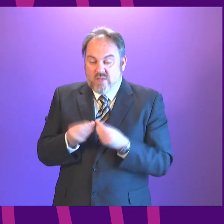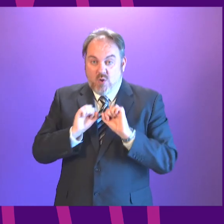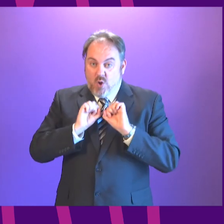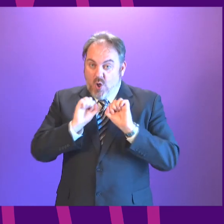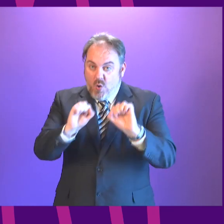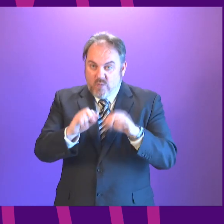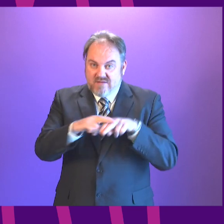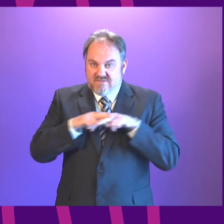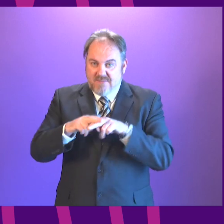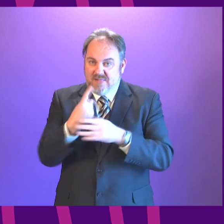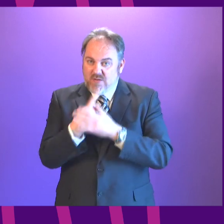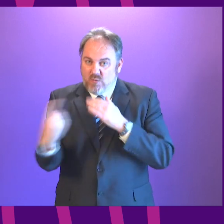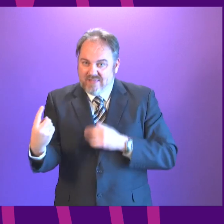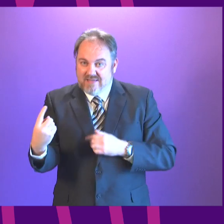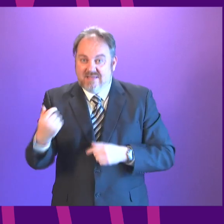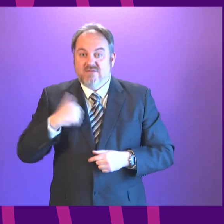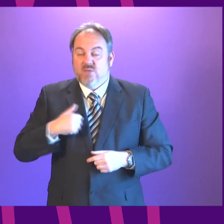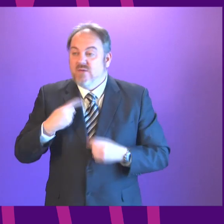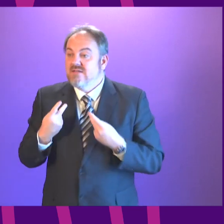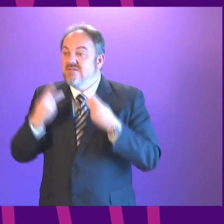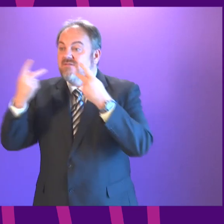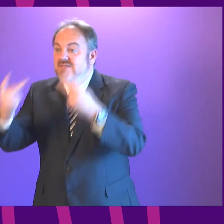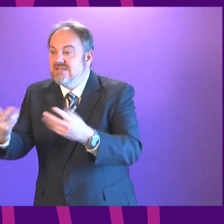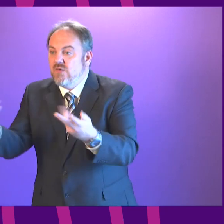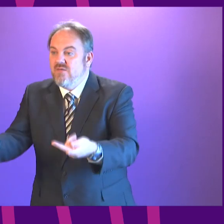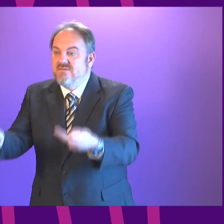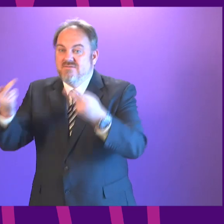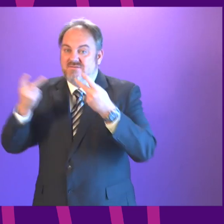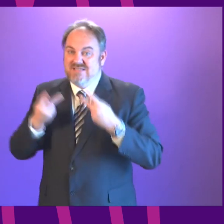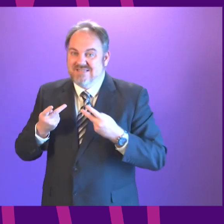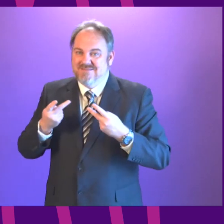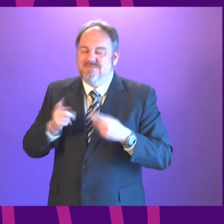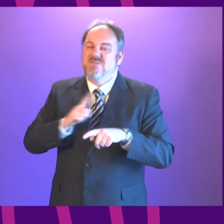If you plan to see people from other households on Christmas day, please try to stay outdoors